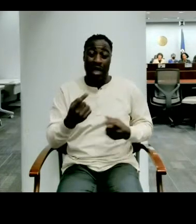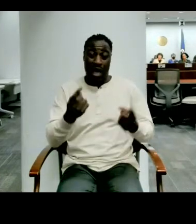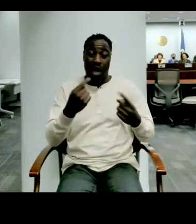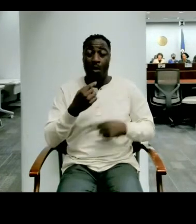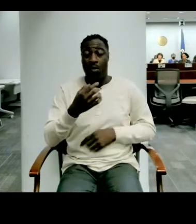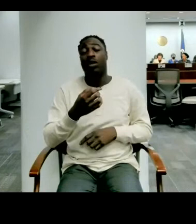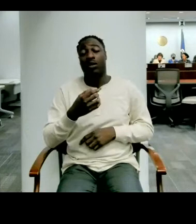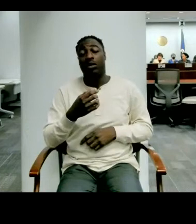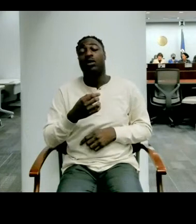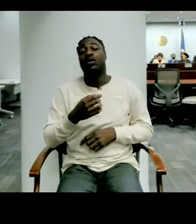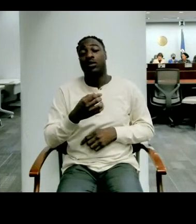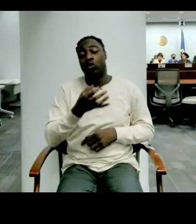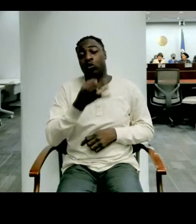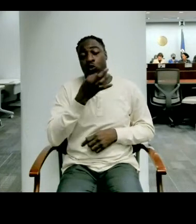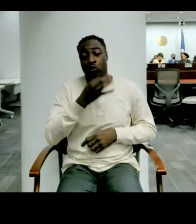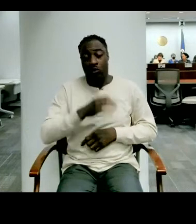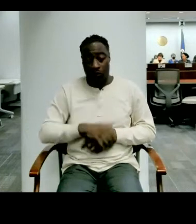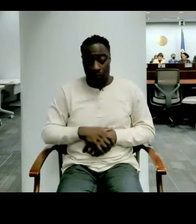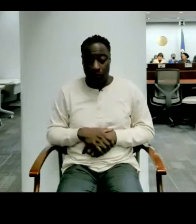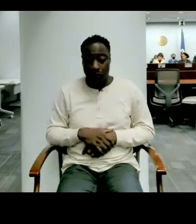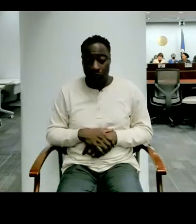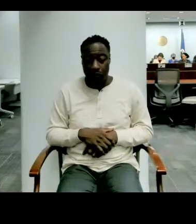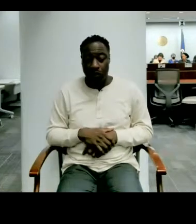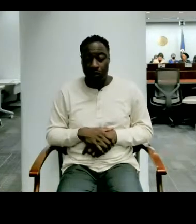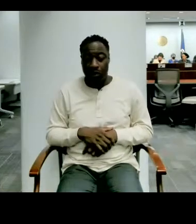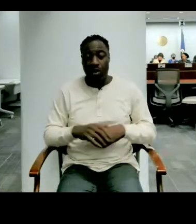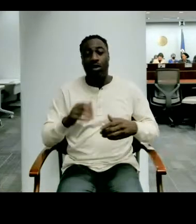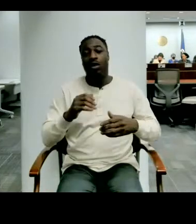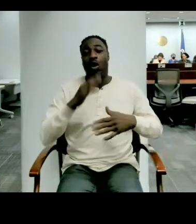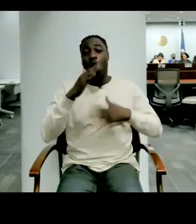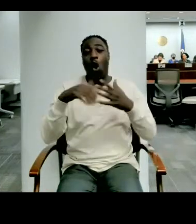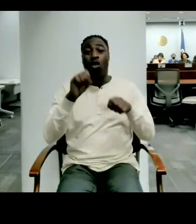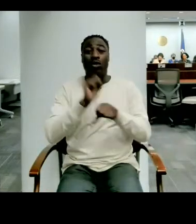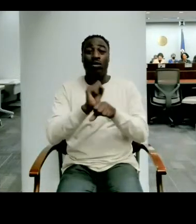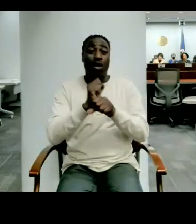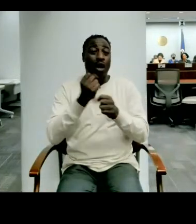The second thing is that these are contingent jobs for contingent workers,